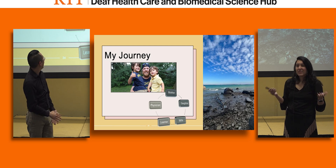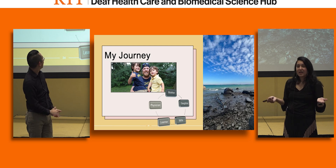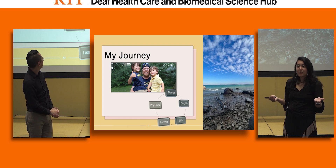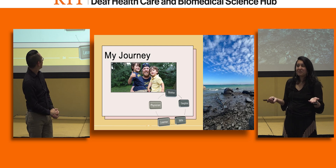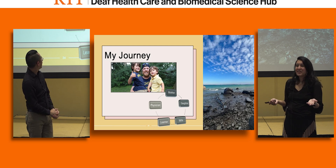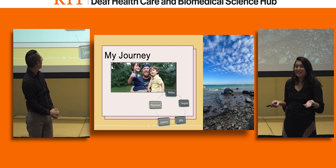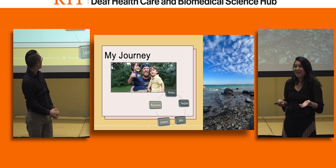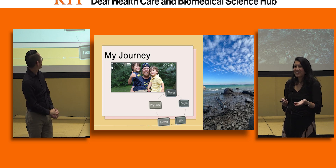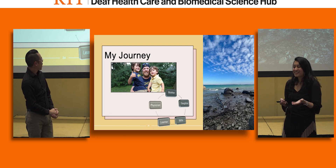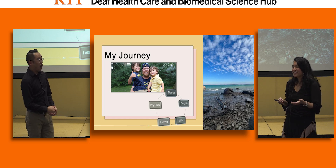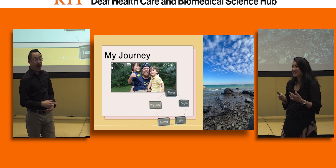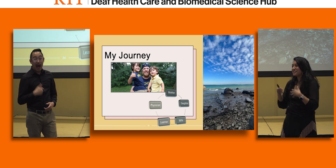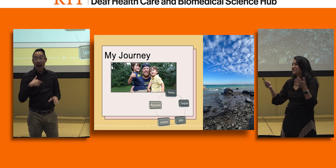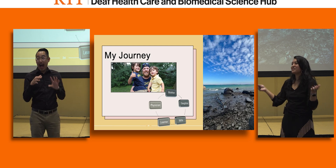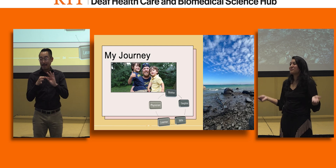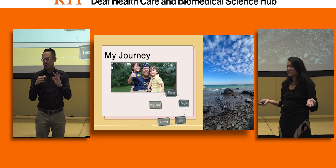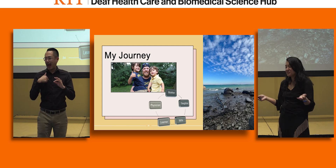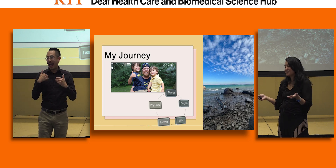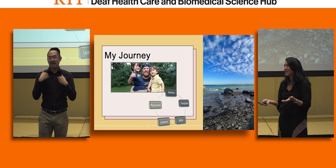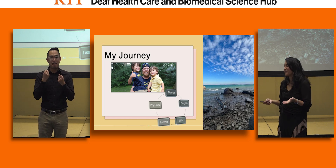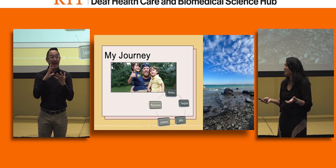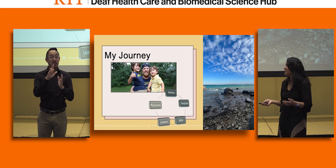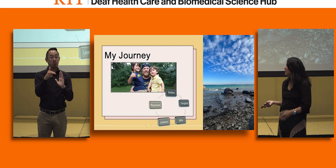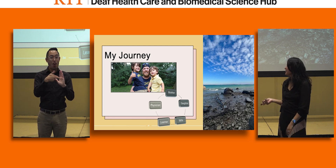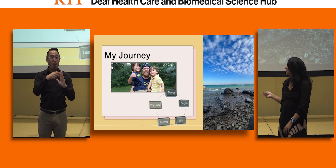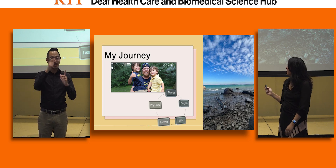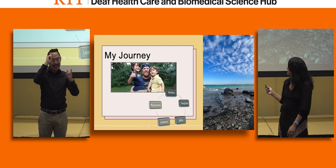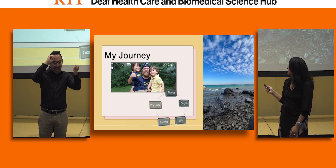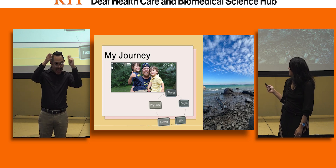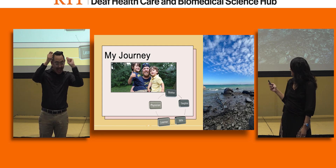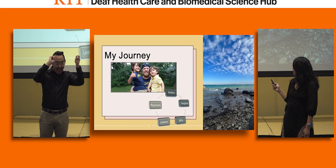I wear many hats, not just at work, but also in my life.